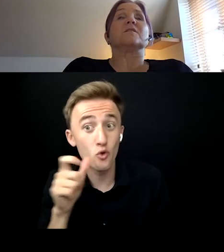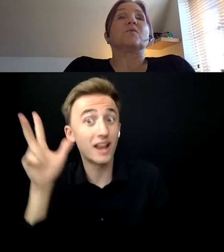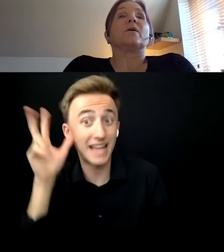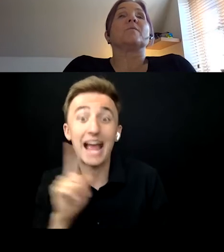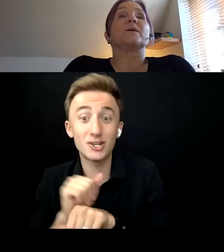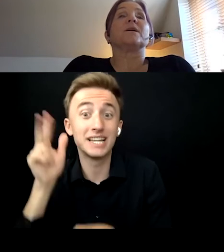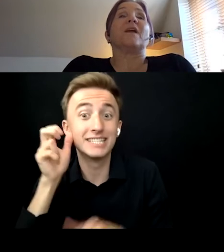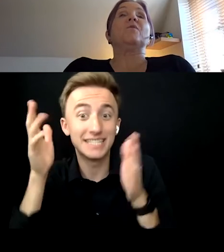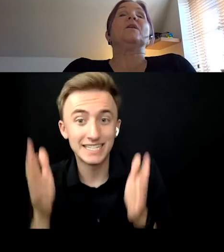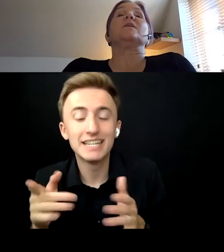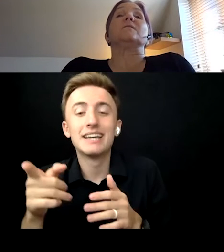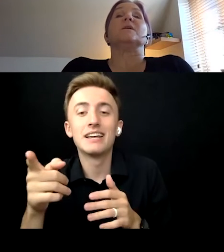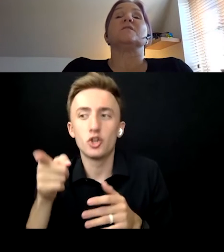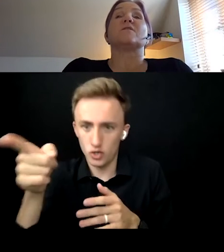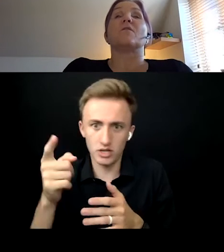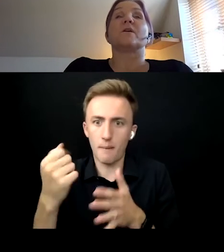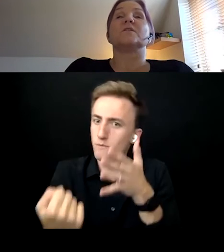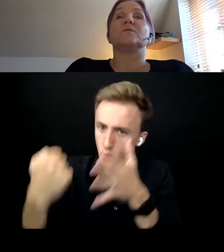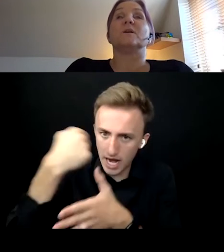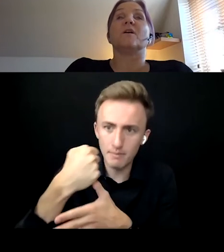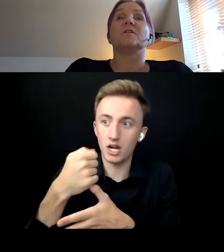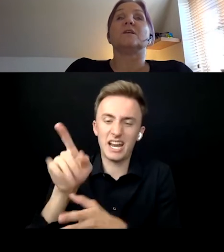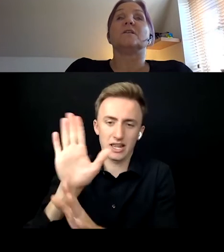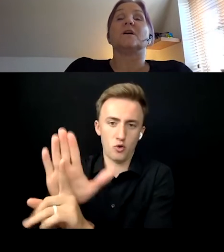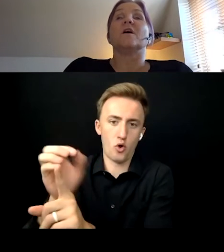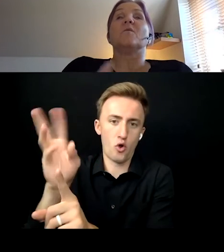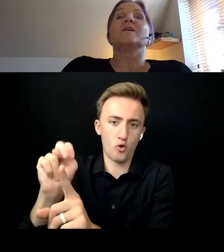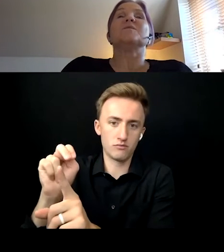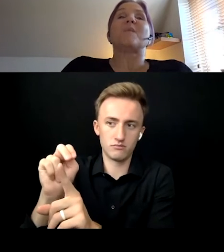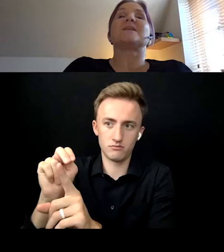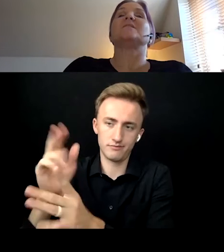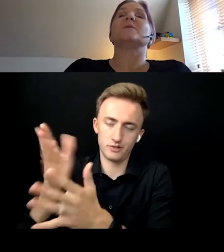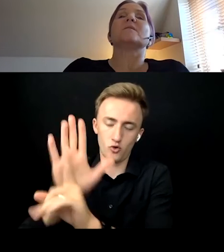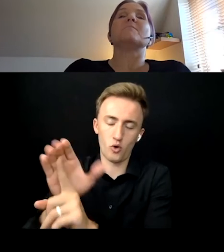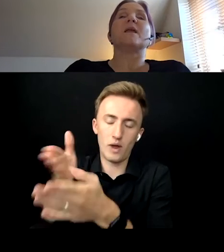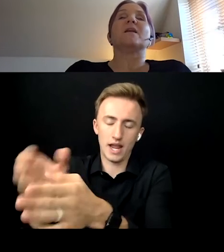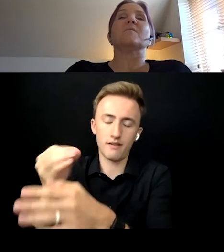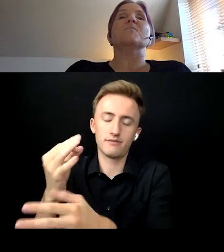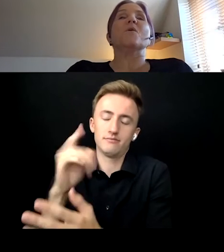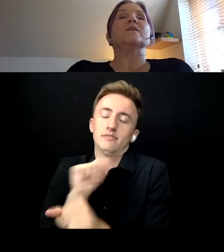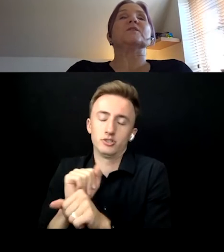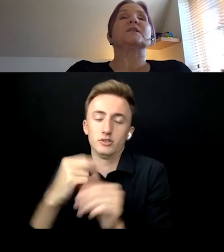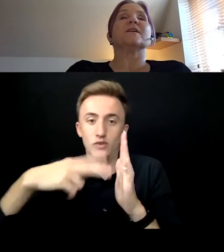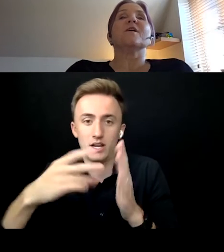the primary and only means of consuming content. We can do better. We can make it more interesting.